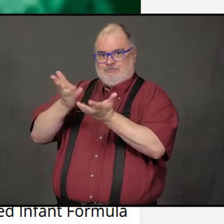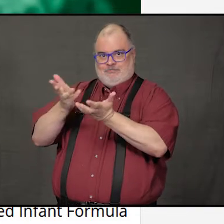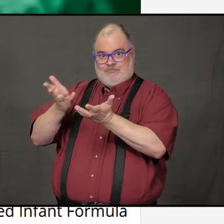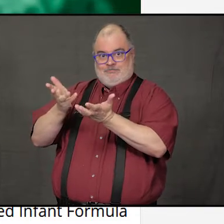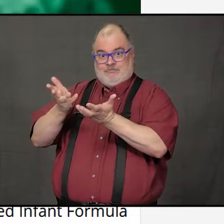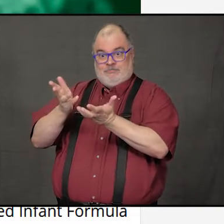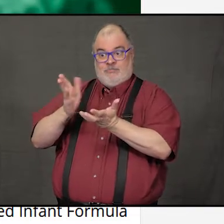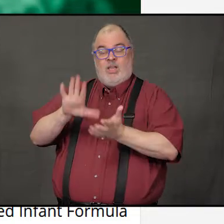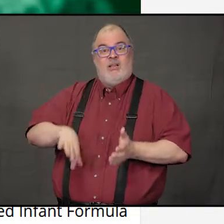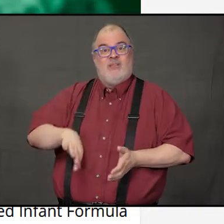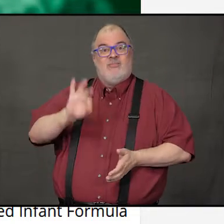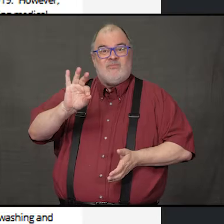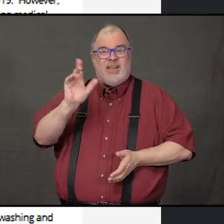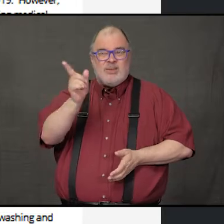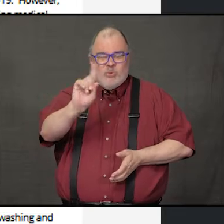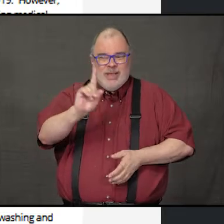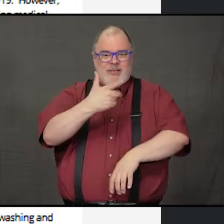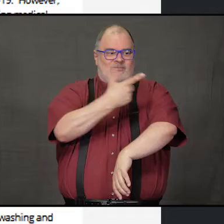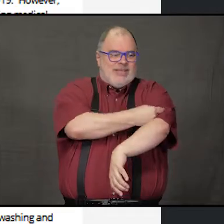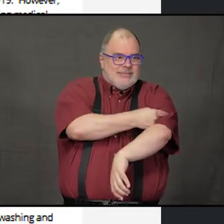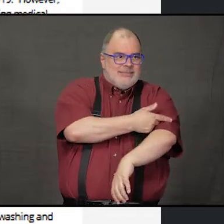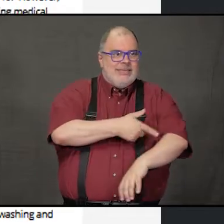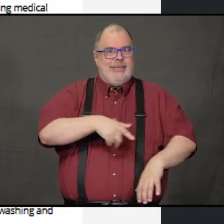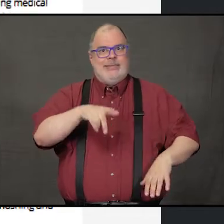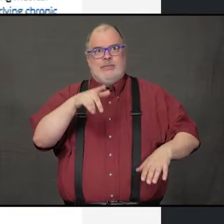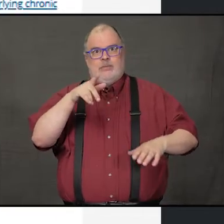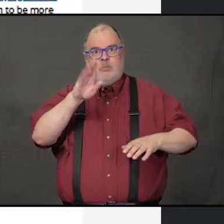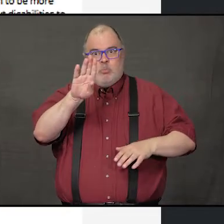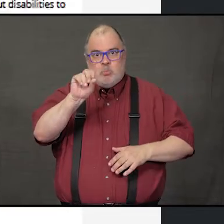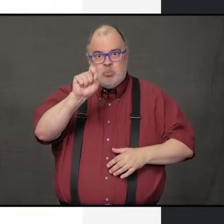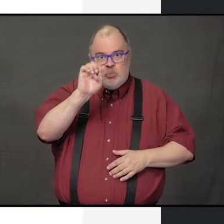boosters and other guidelines. I was terrified when the